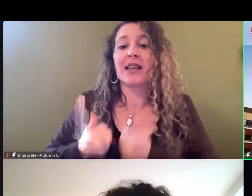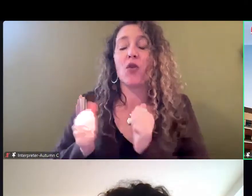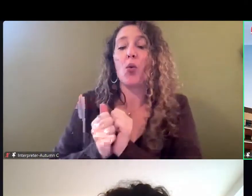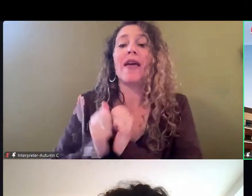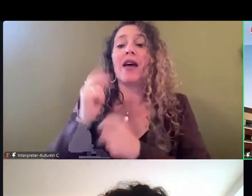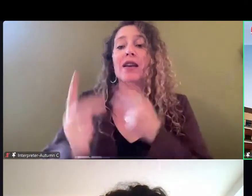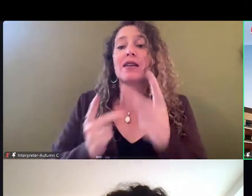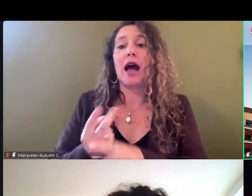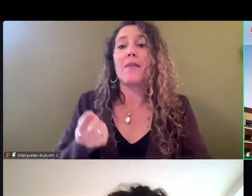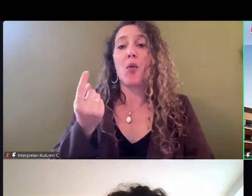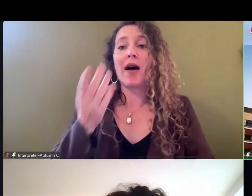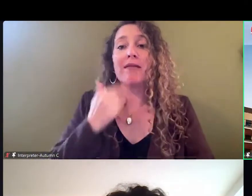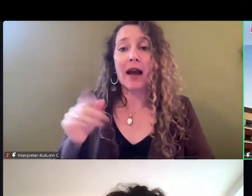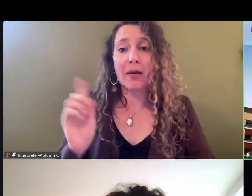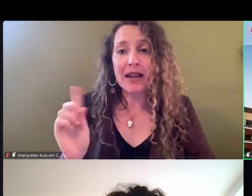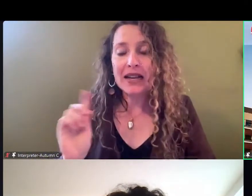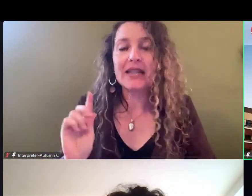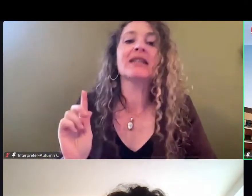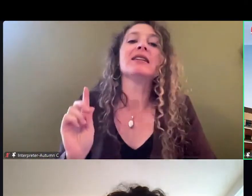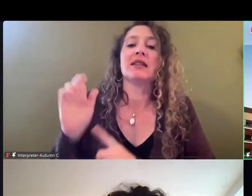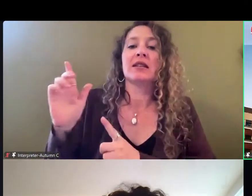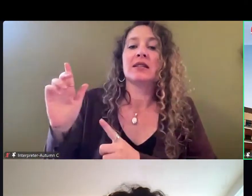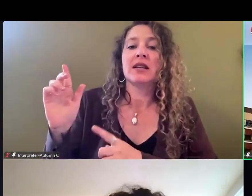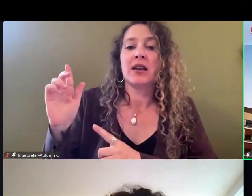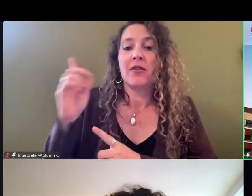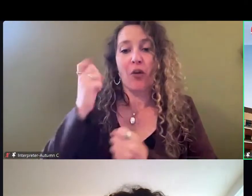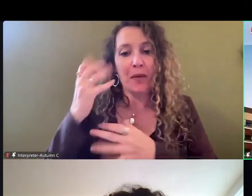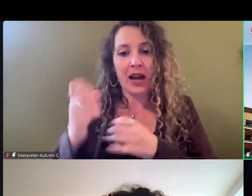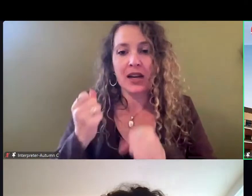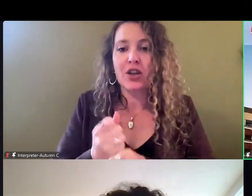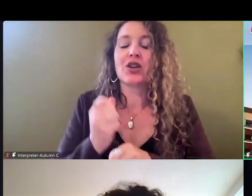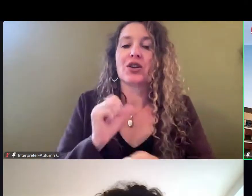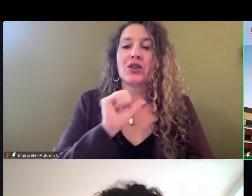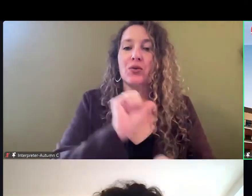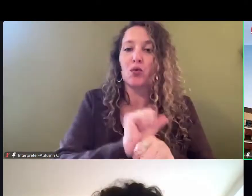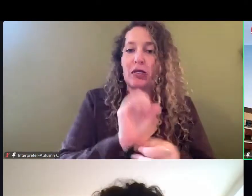assistant professor at Ohio University Heritage College of Osteopathic Medicine.